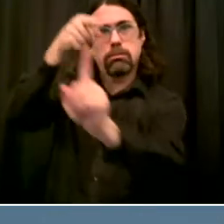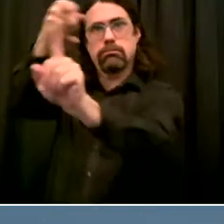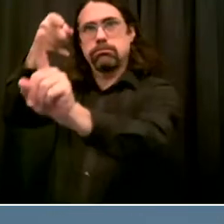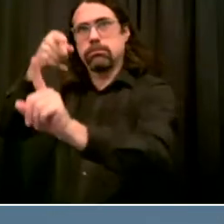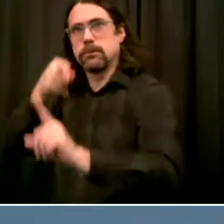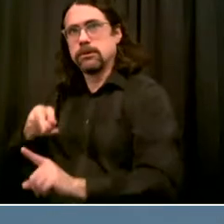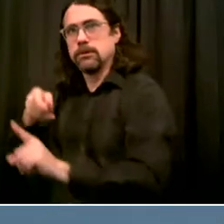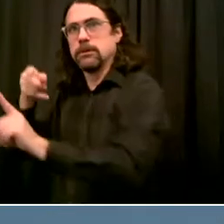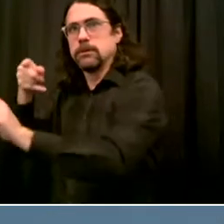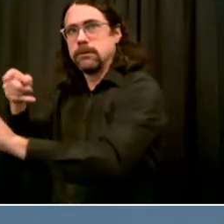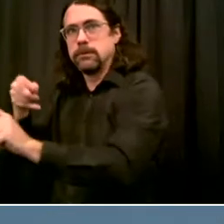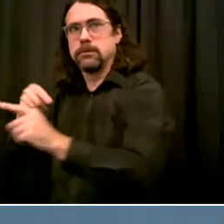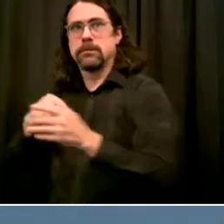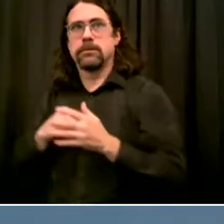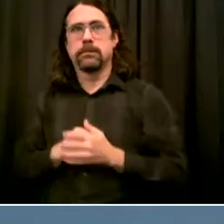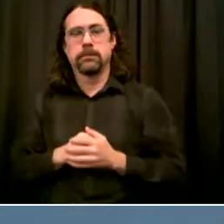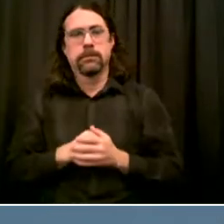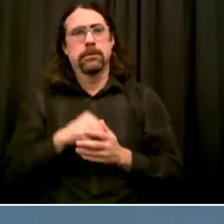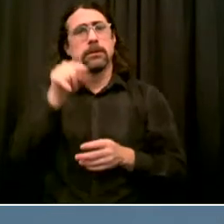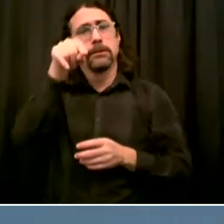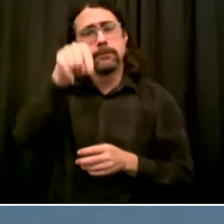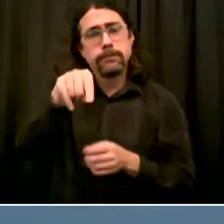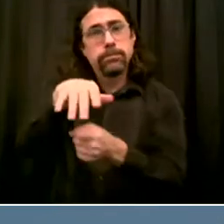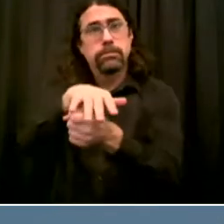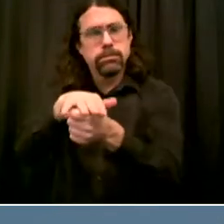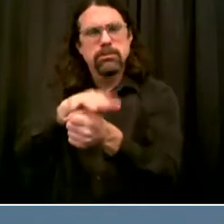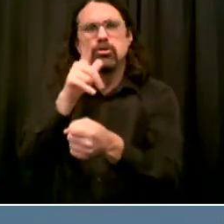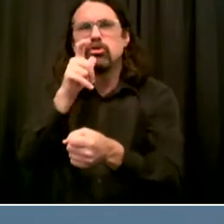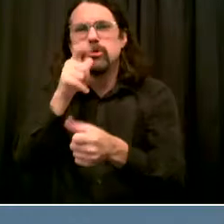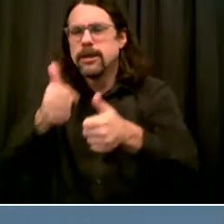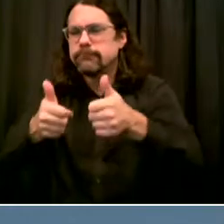ANY COMMUNITY WE GO INTO WHICH A A TSATEN ISLAND AND ACROSS NE YORK CITY.